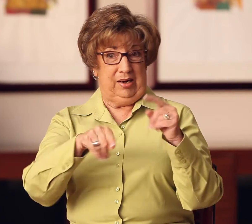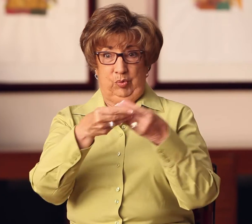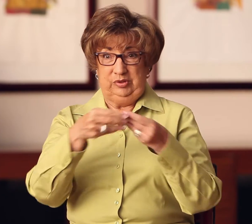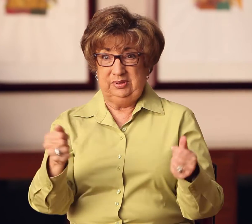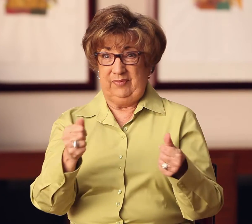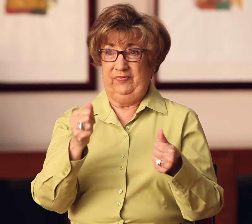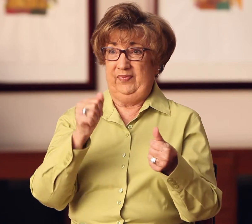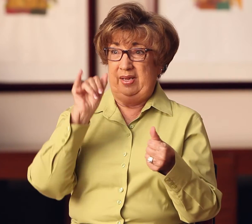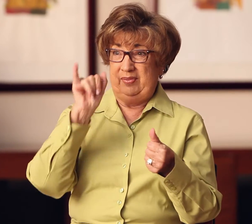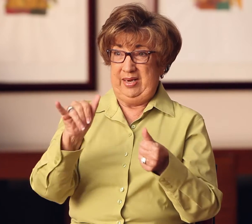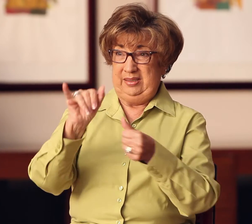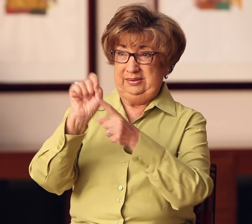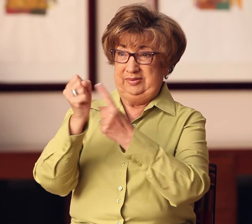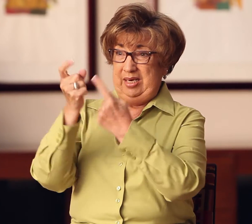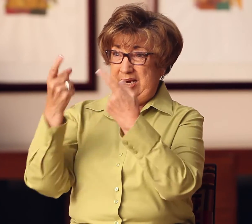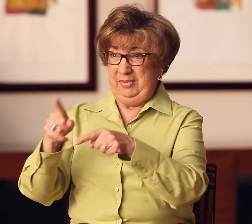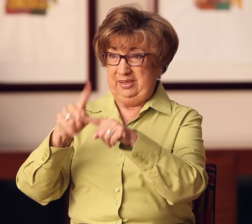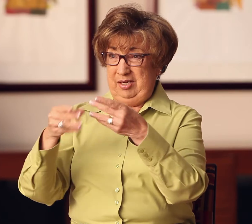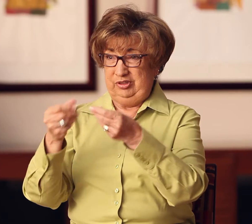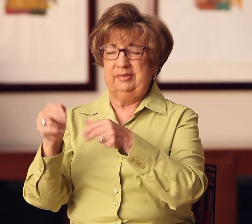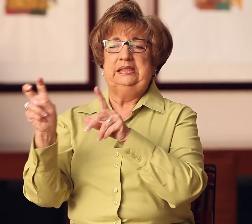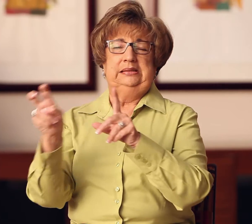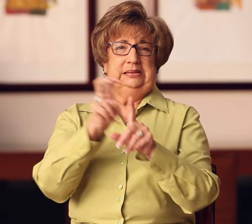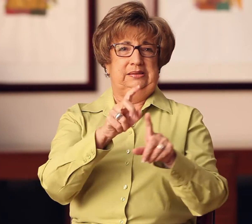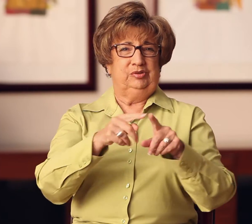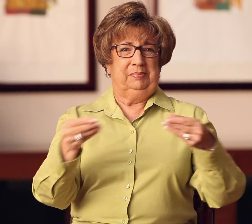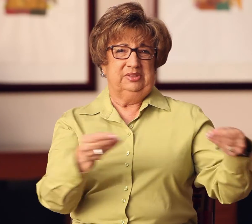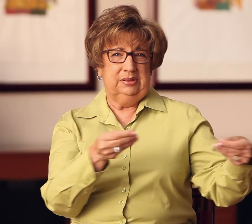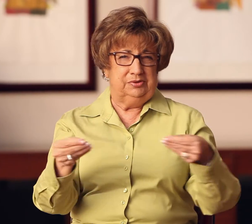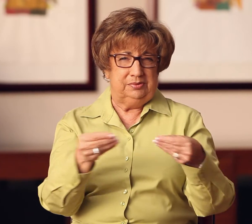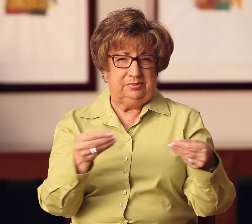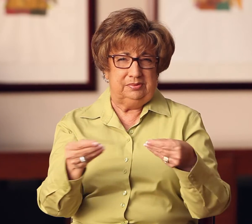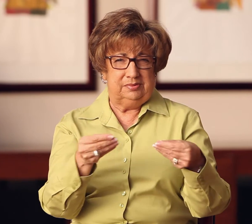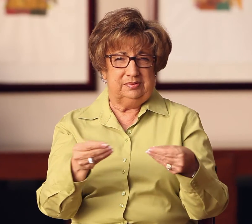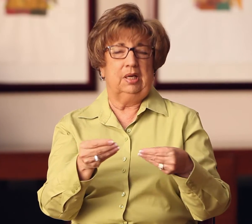If they cannot resolve the situation between themselves, then we welcome them to mediation.